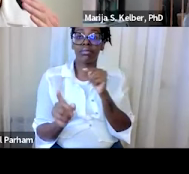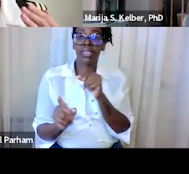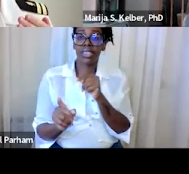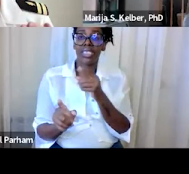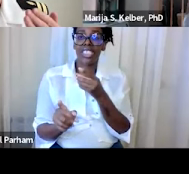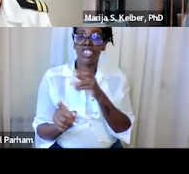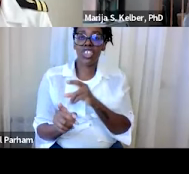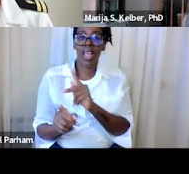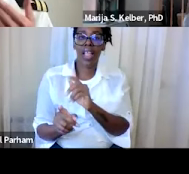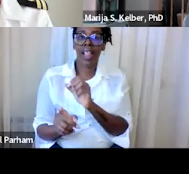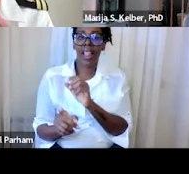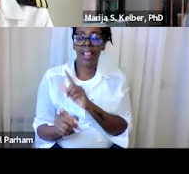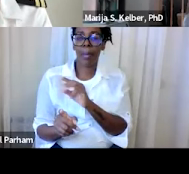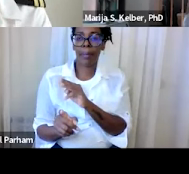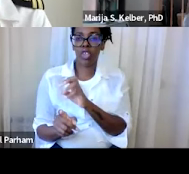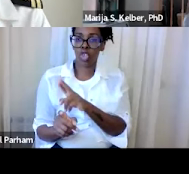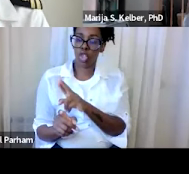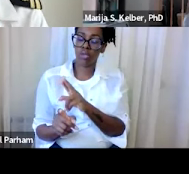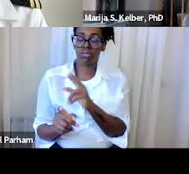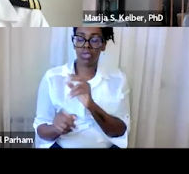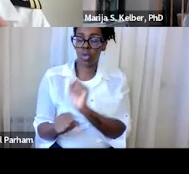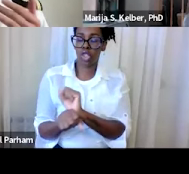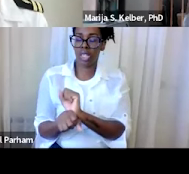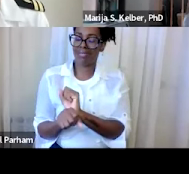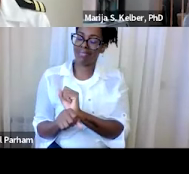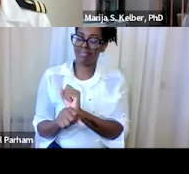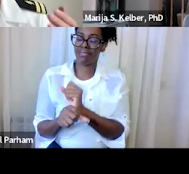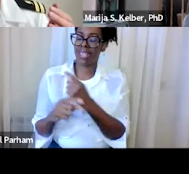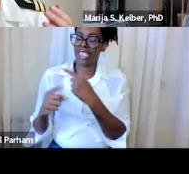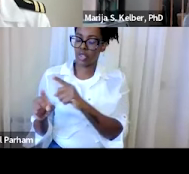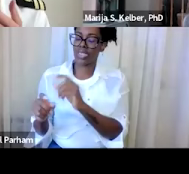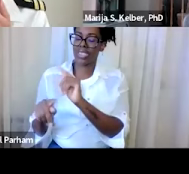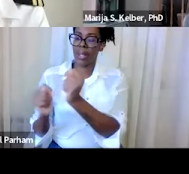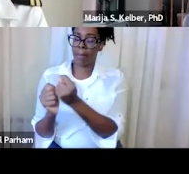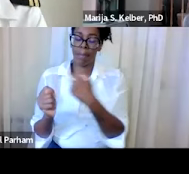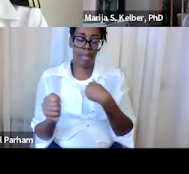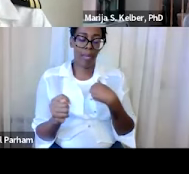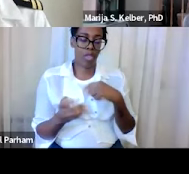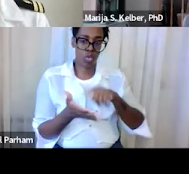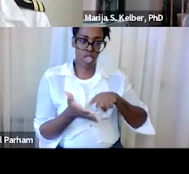so they're the team doing all the really, really smart stuff. And I work on the research adoption team, and so we take all that smart stuff